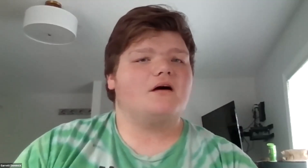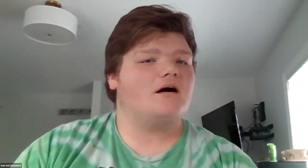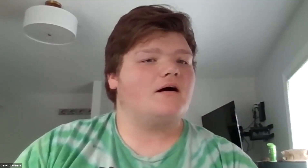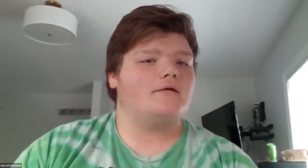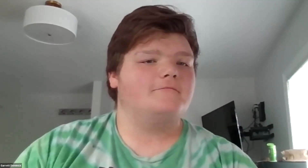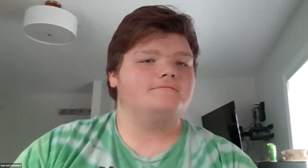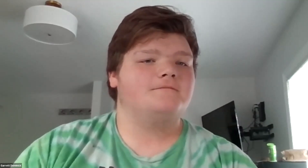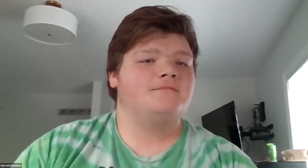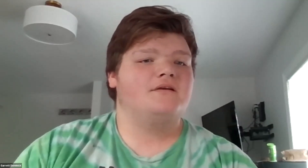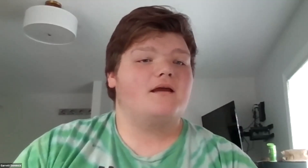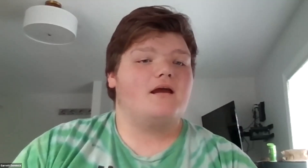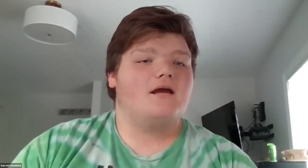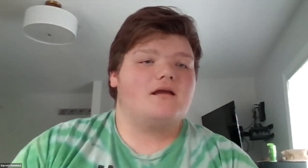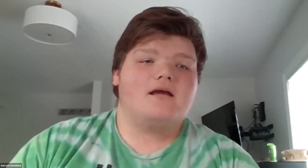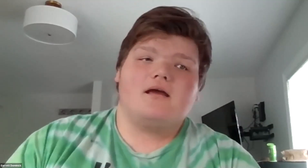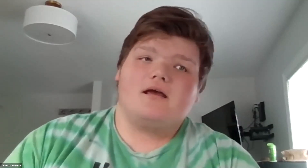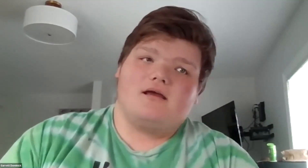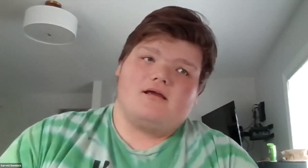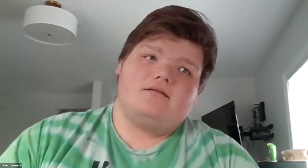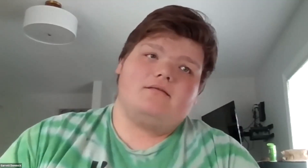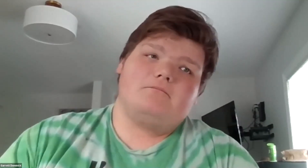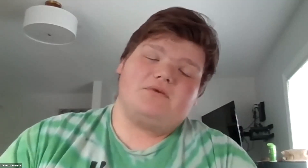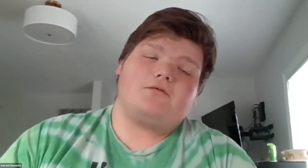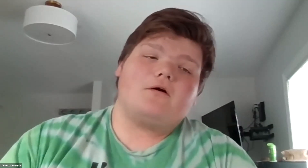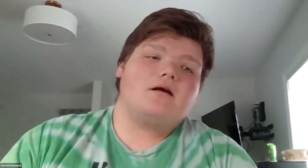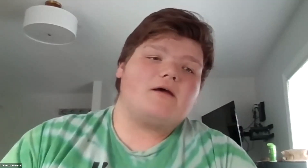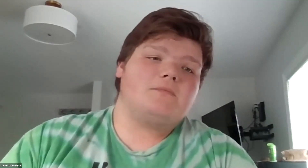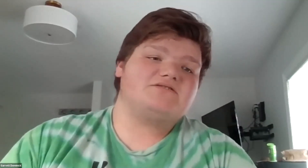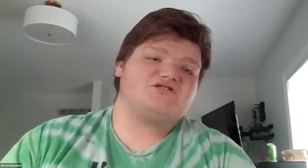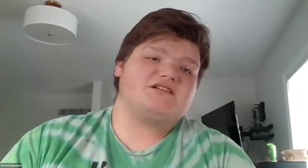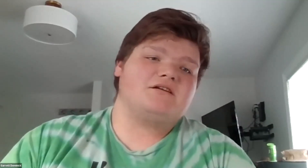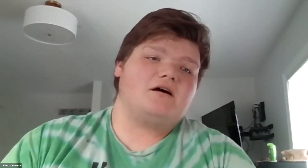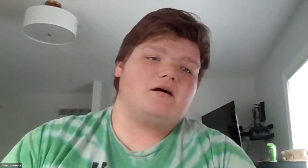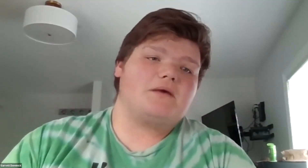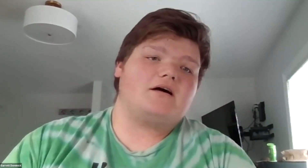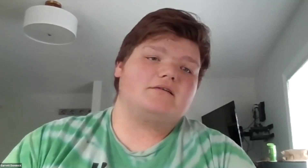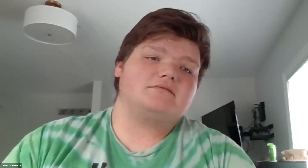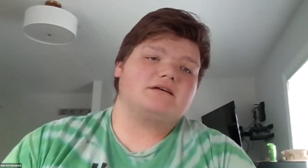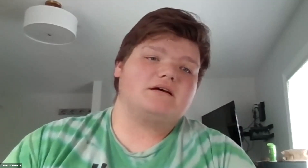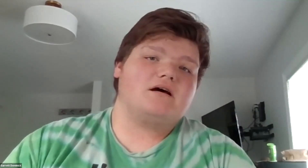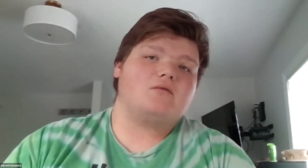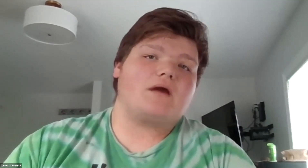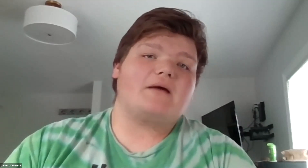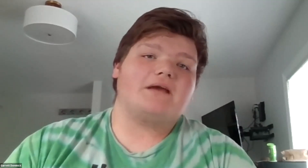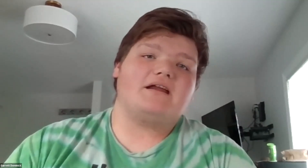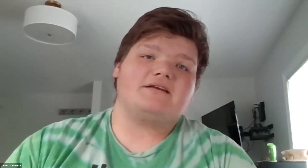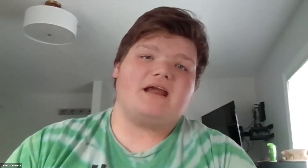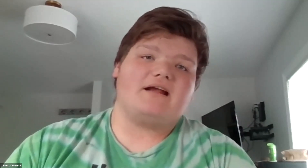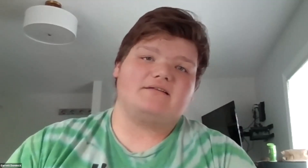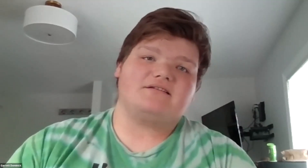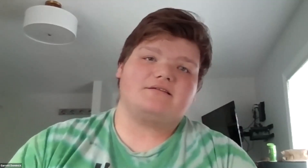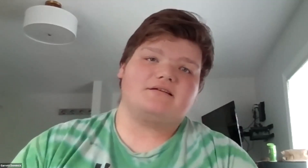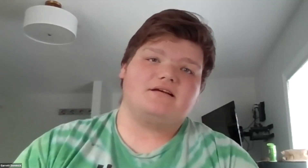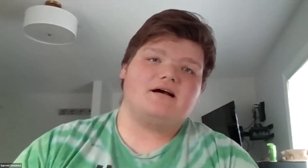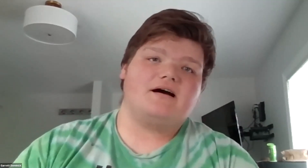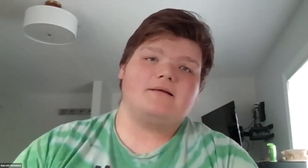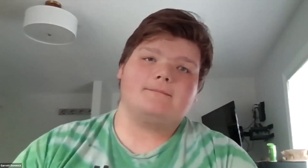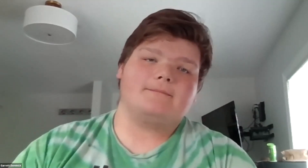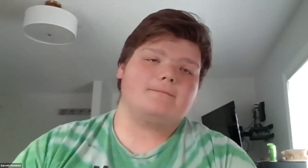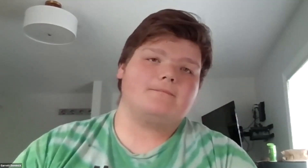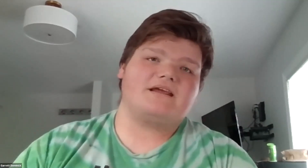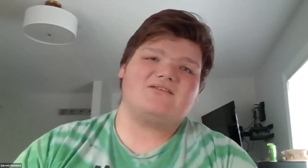Thank you for answering my questions